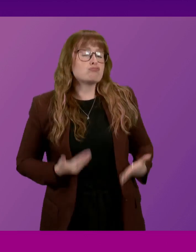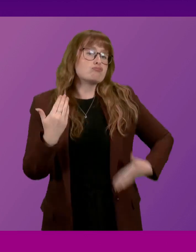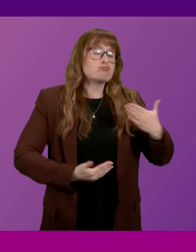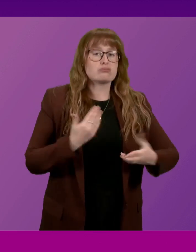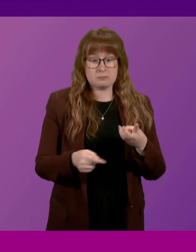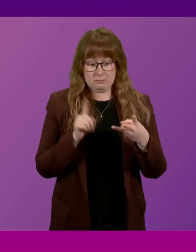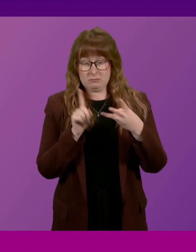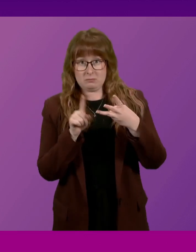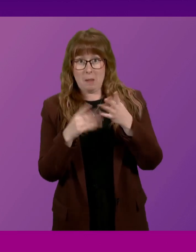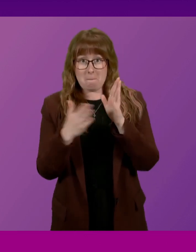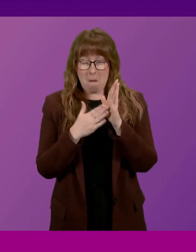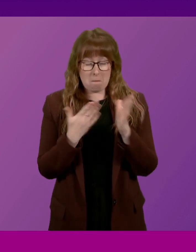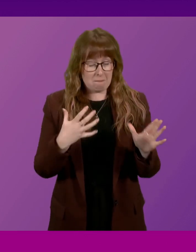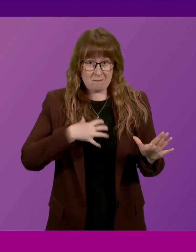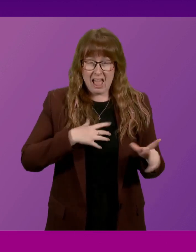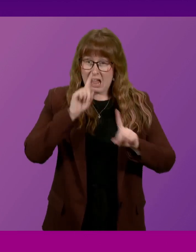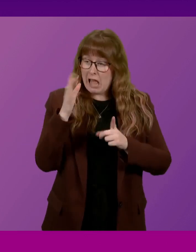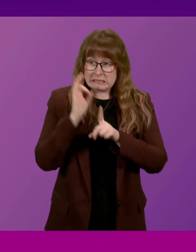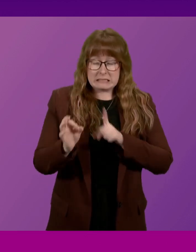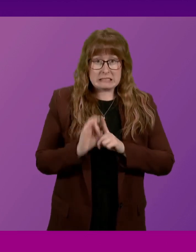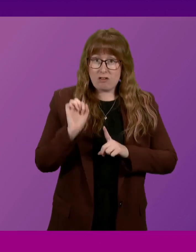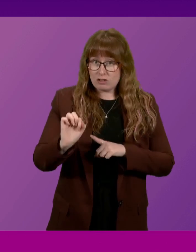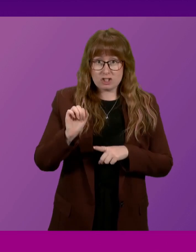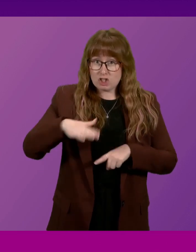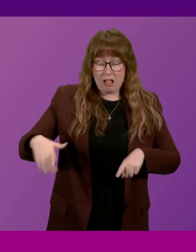A mum who was too fearful to include details of her child’s ordeal said: